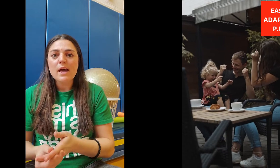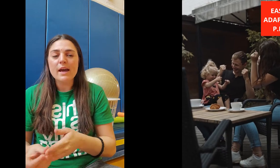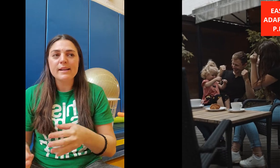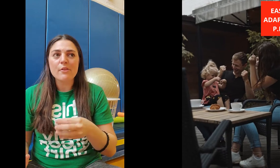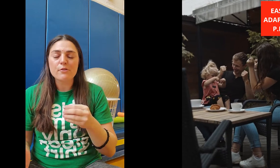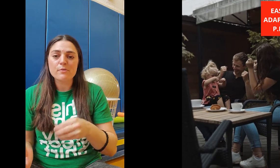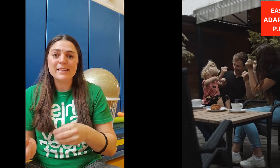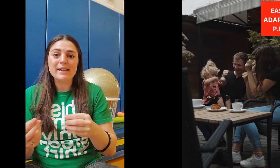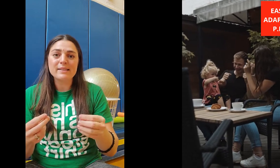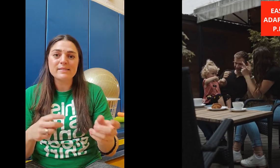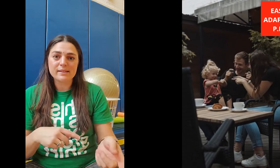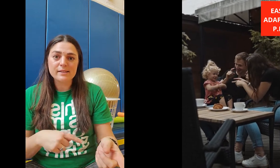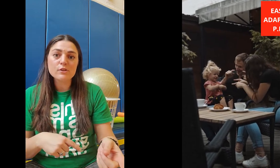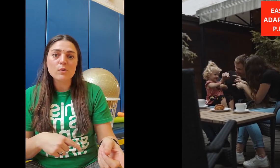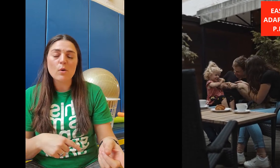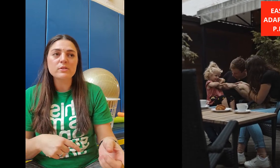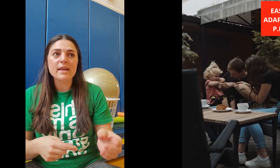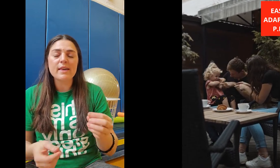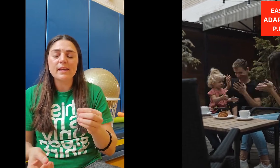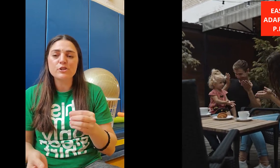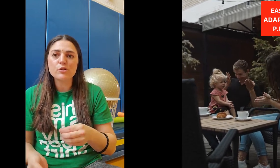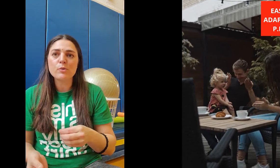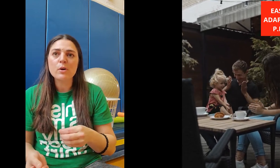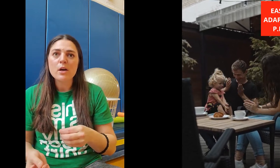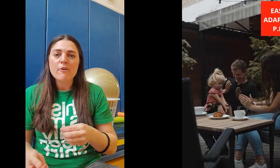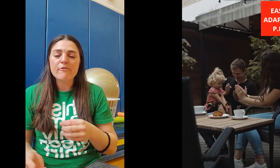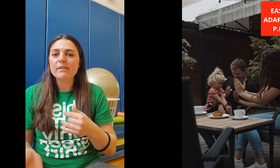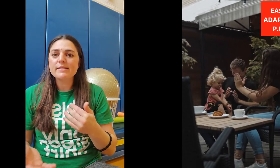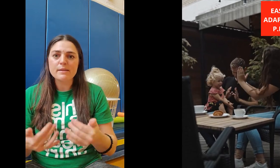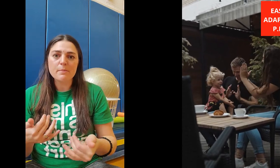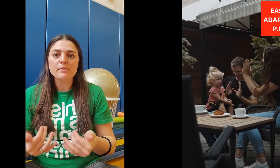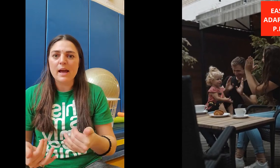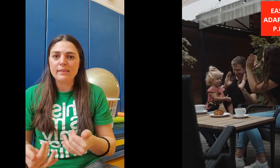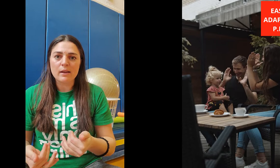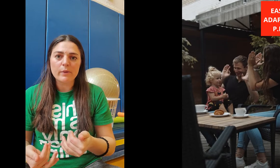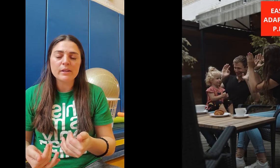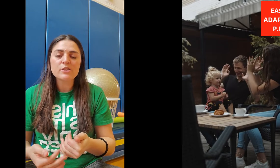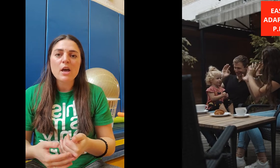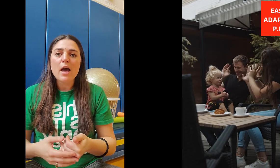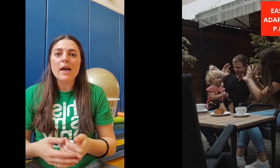and now they're three and six years old and they can do very simple sign language and they